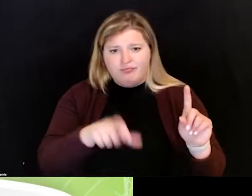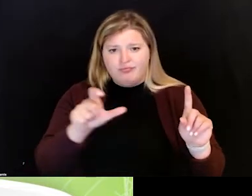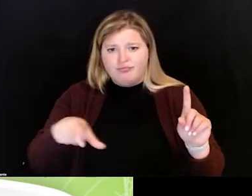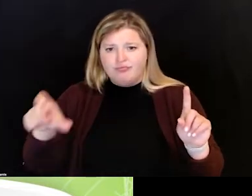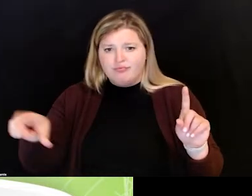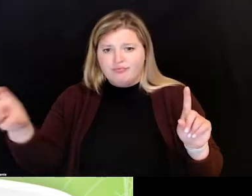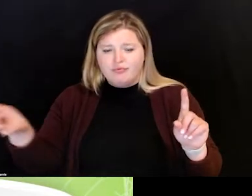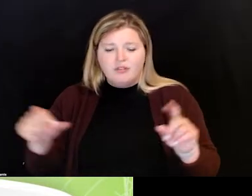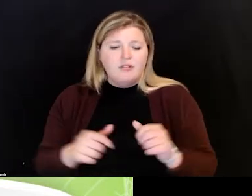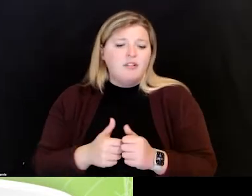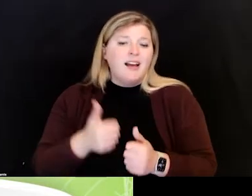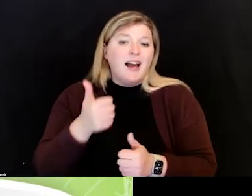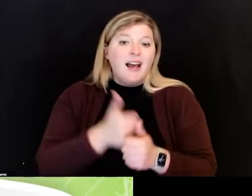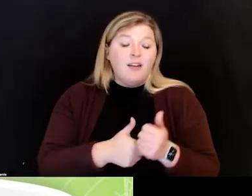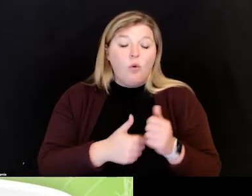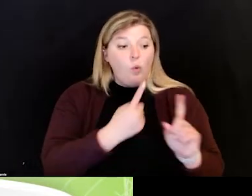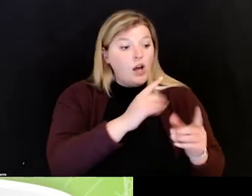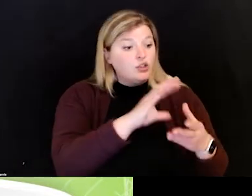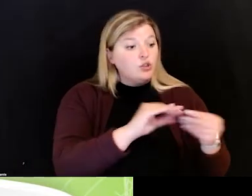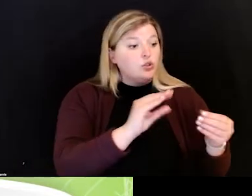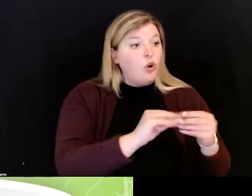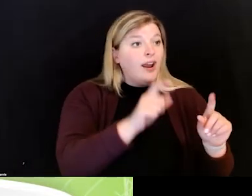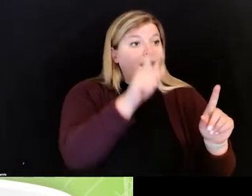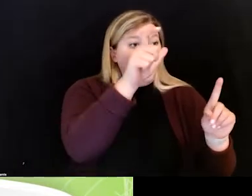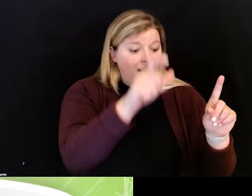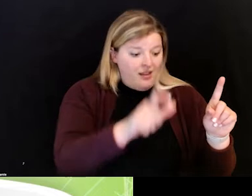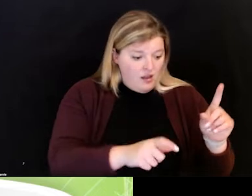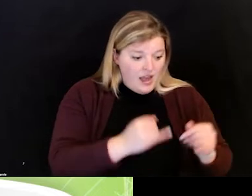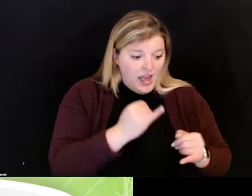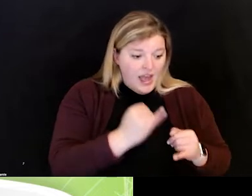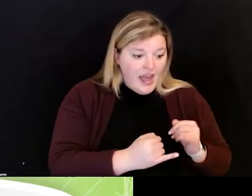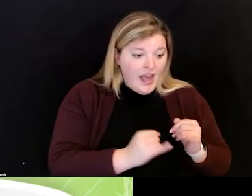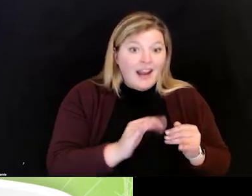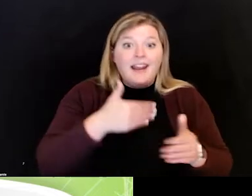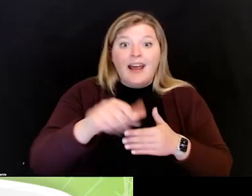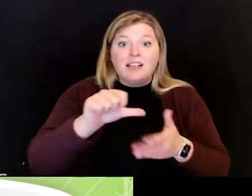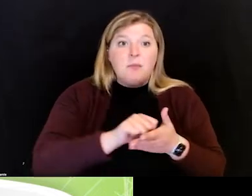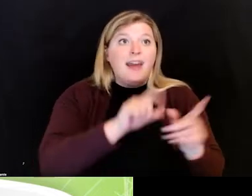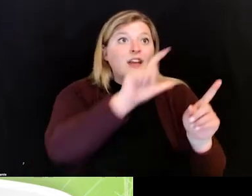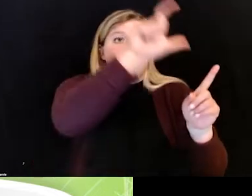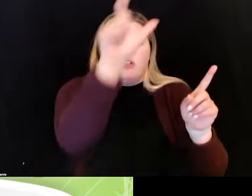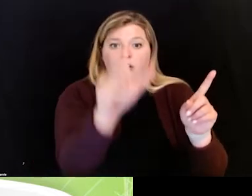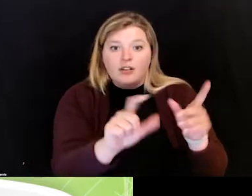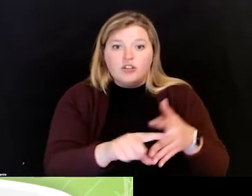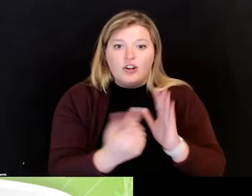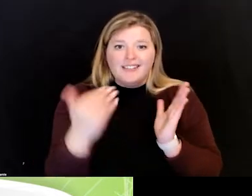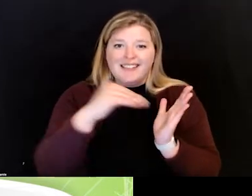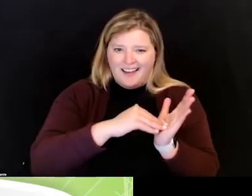continued from another page. So you might have the beginning, the middle, and the end of a lot of different stories.